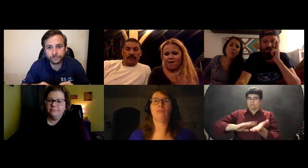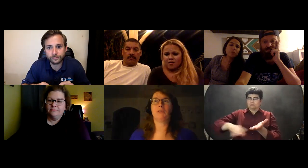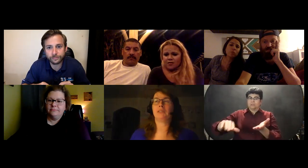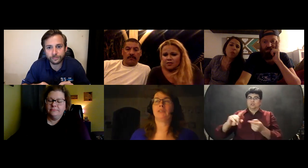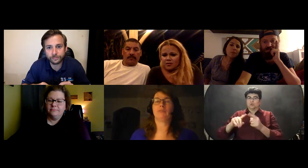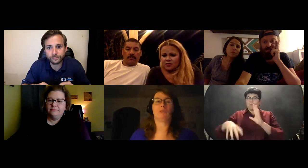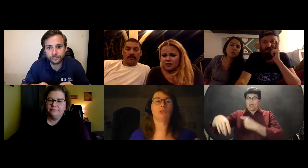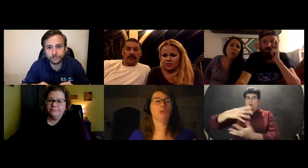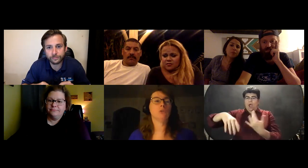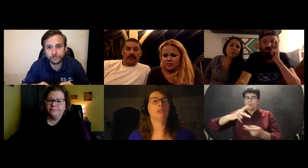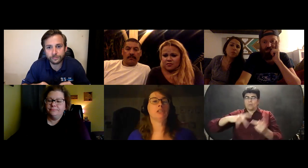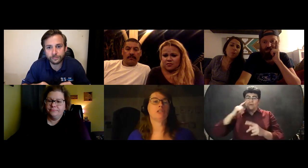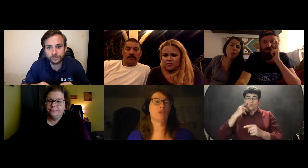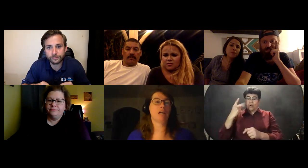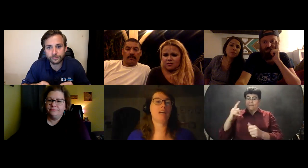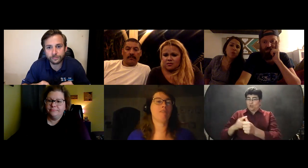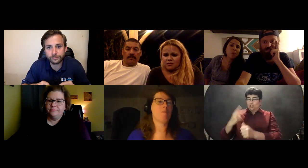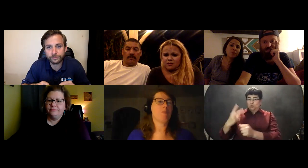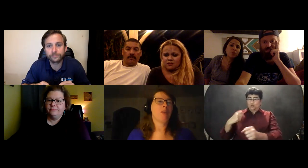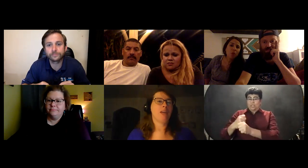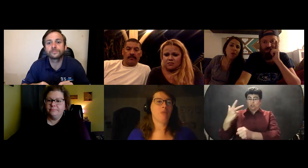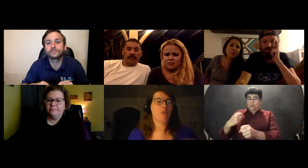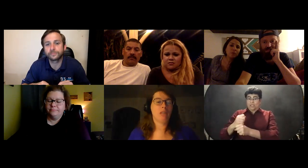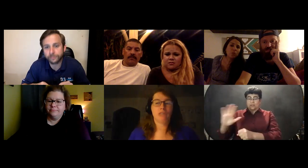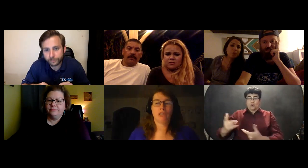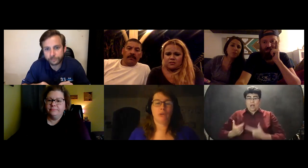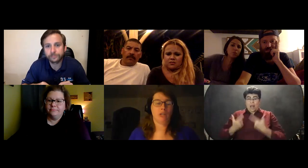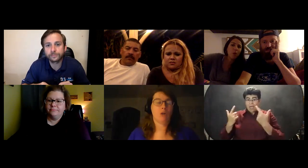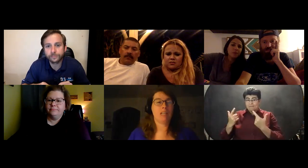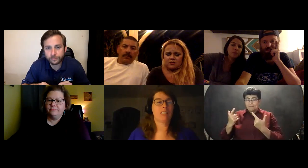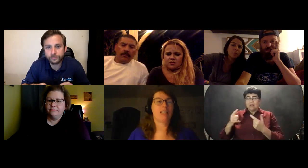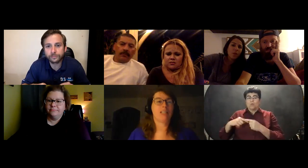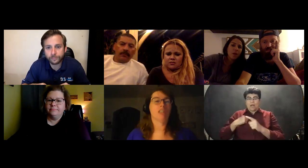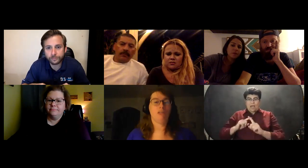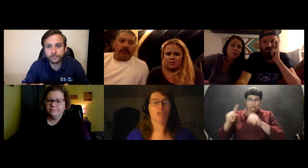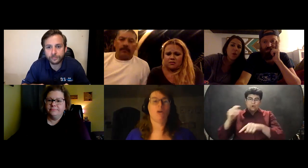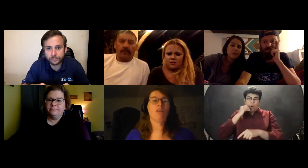the first two three years of her life and we would have to go in home